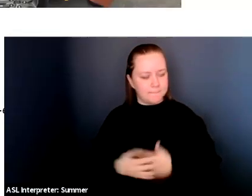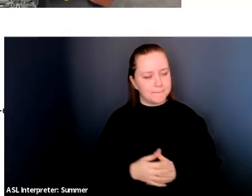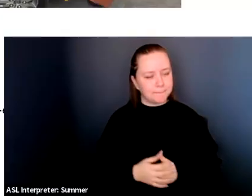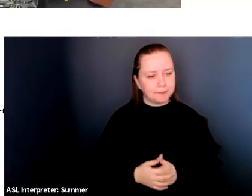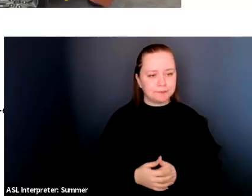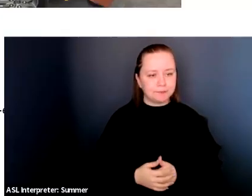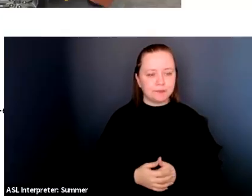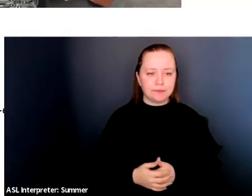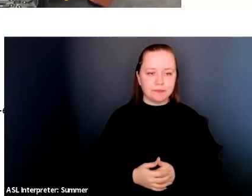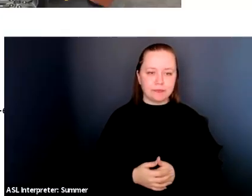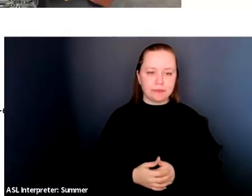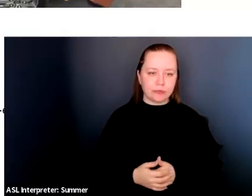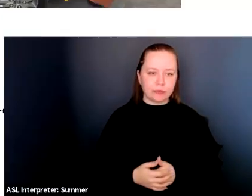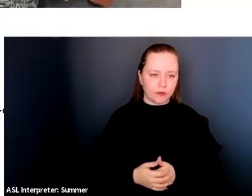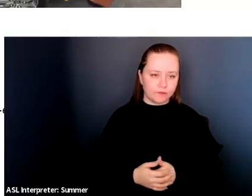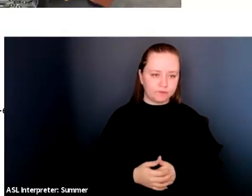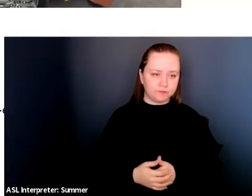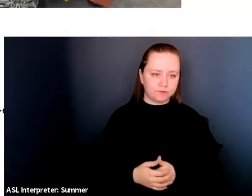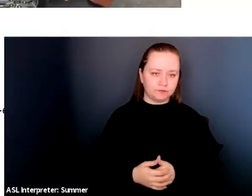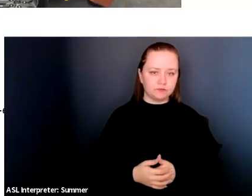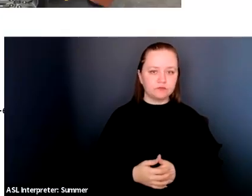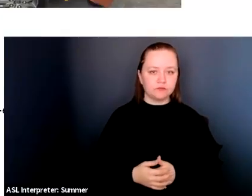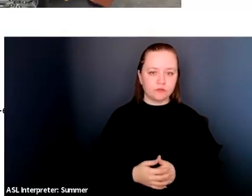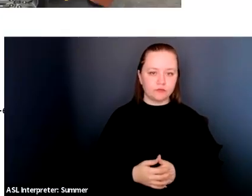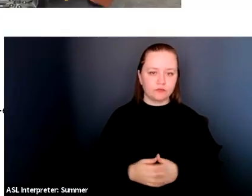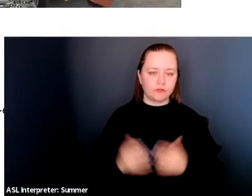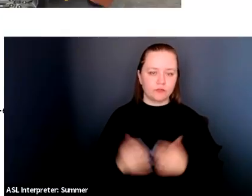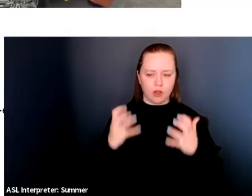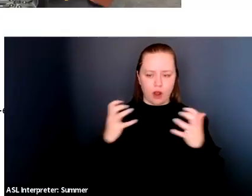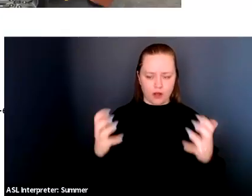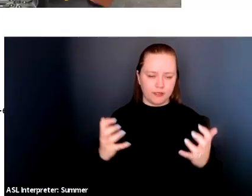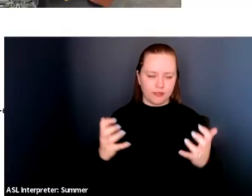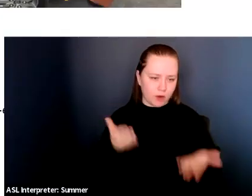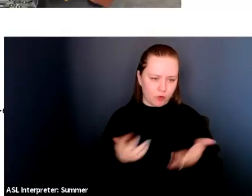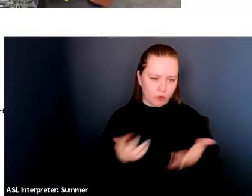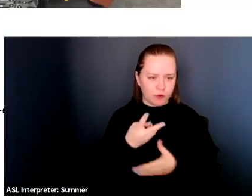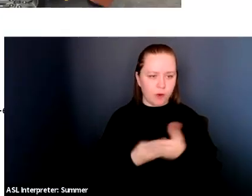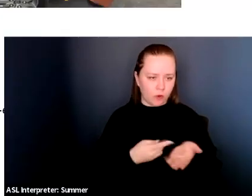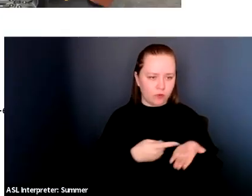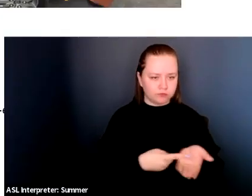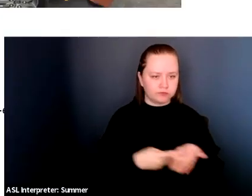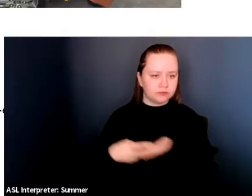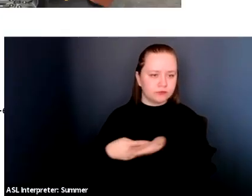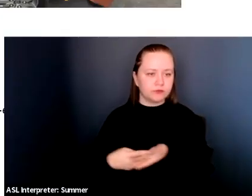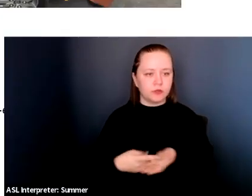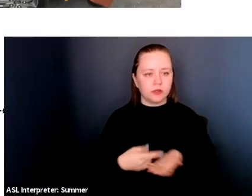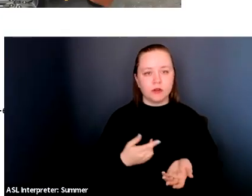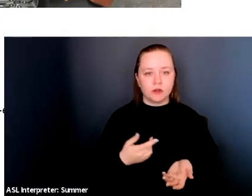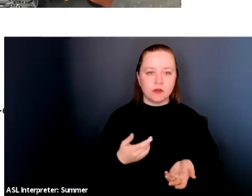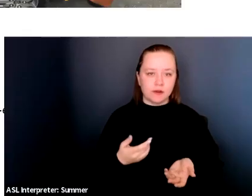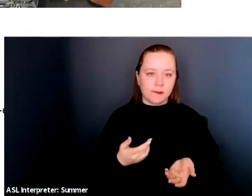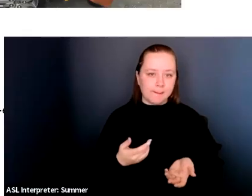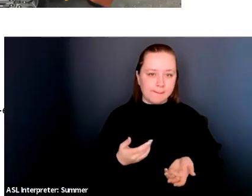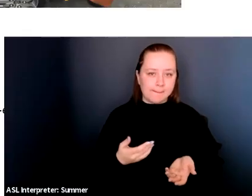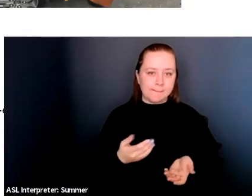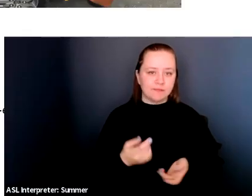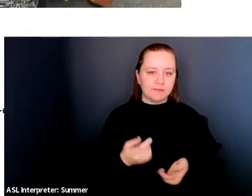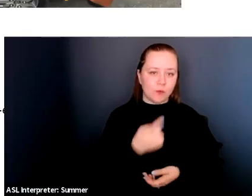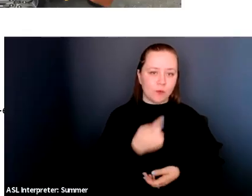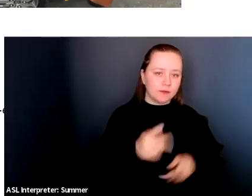I'm going to speak to hopefully to both audiences. One, individuals with mobility disabilities that might be listening in and trying to understand a